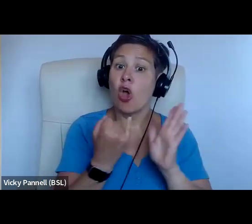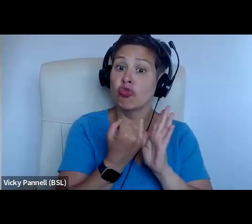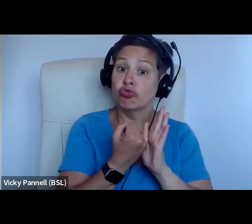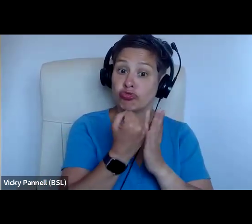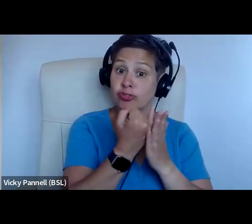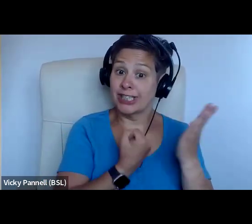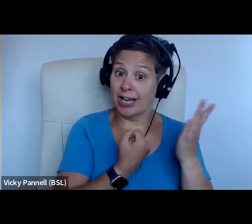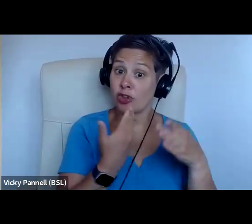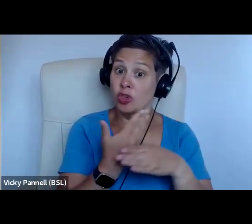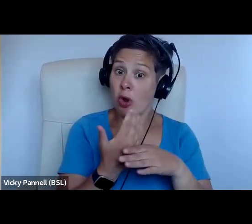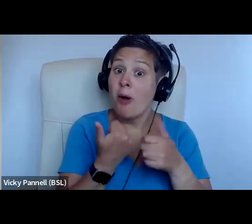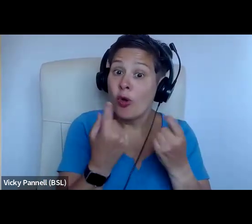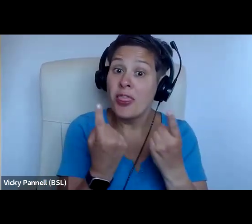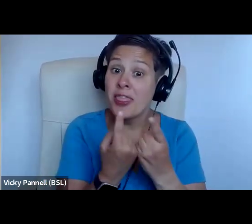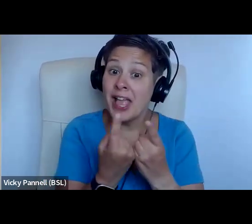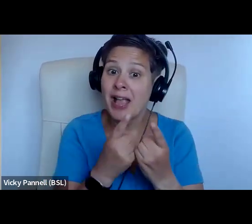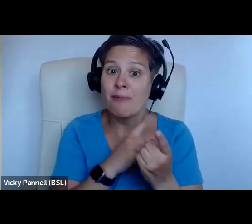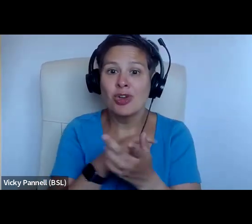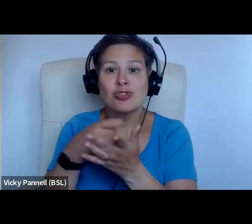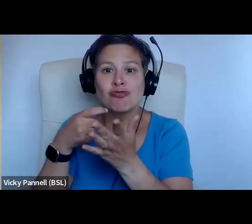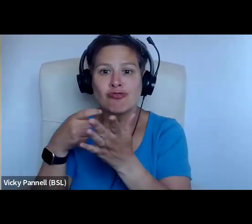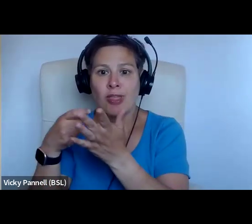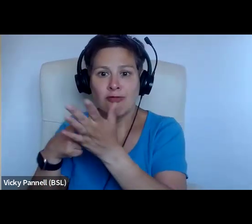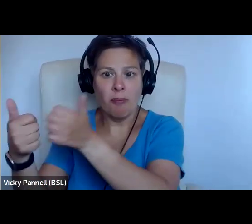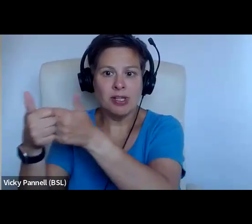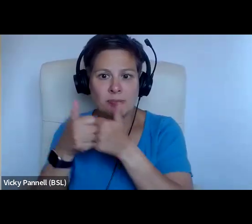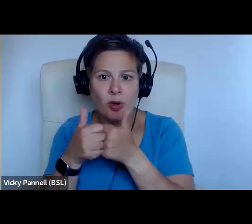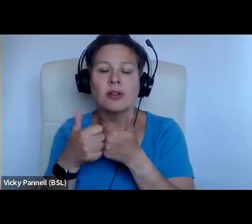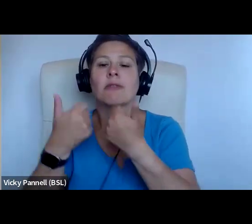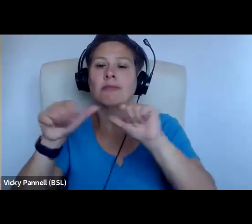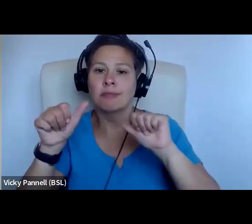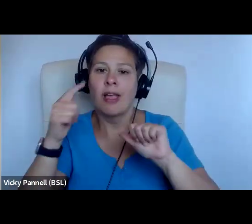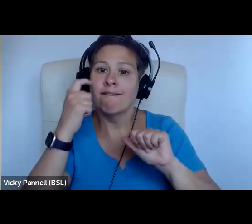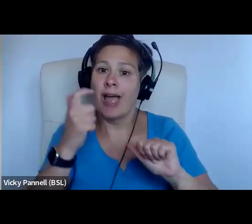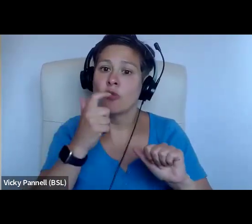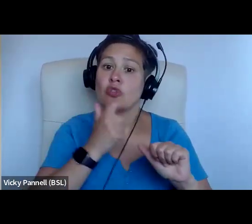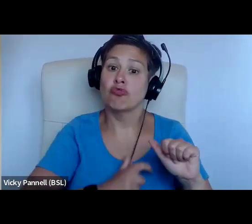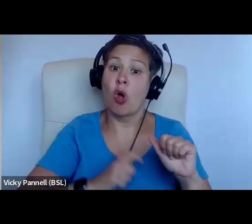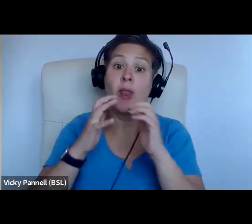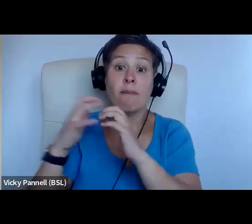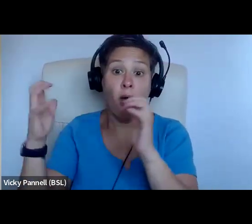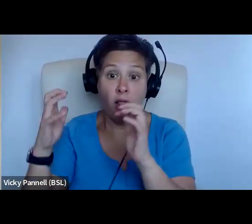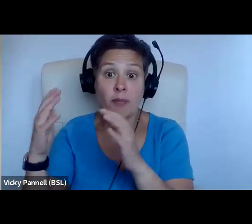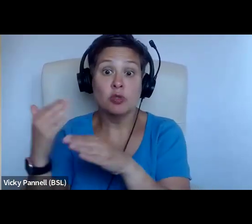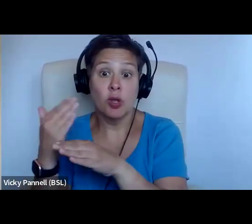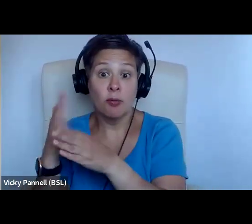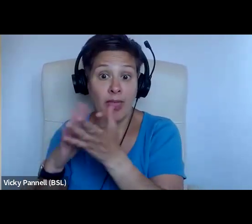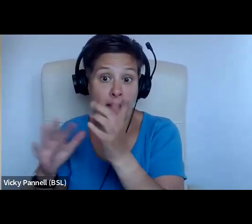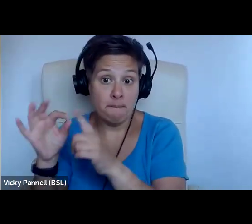it is like in Parliament. And just like how I got to experience the lived experience side, the campaigner side